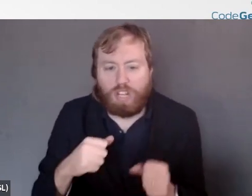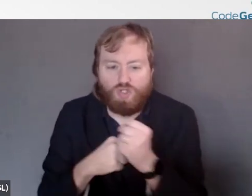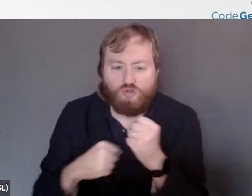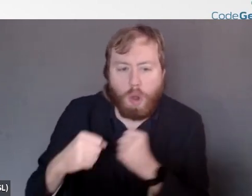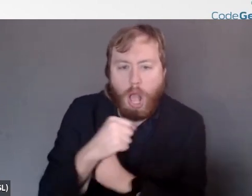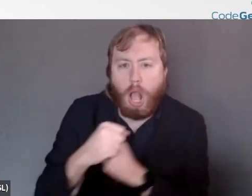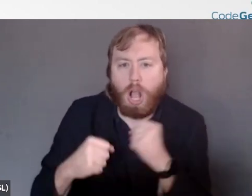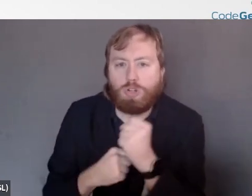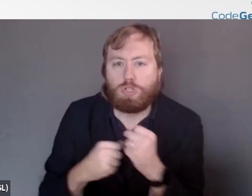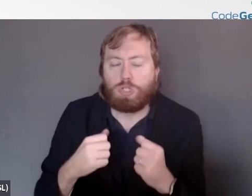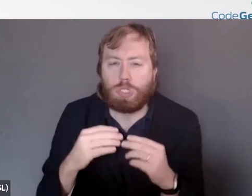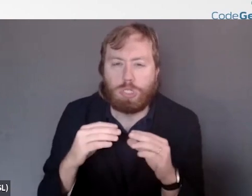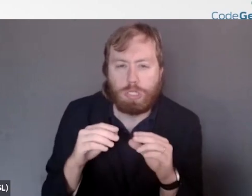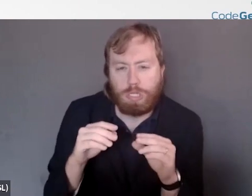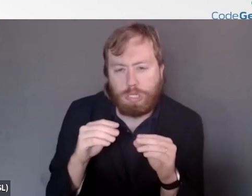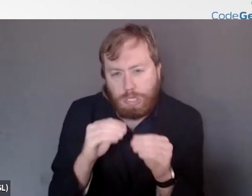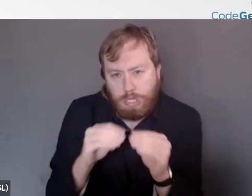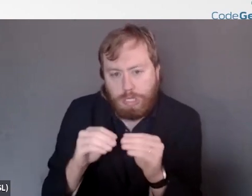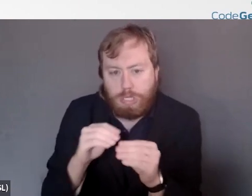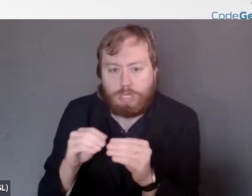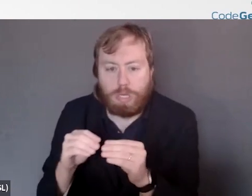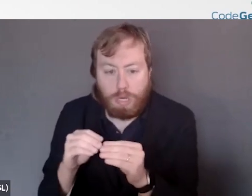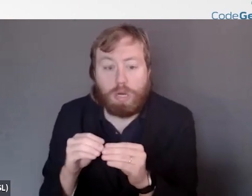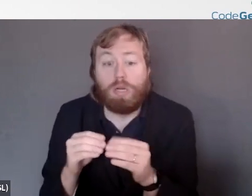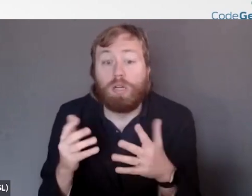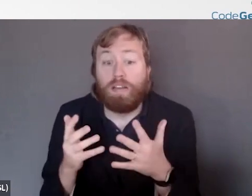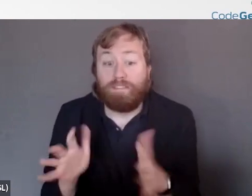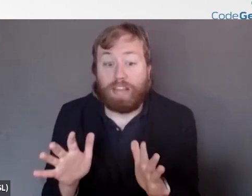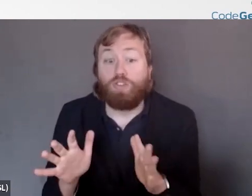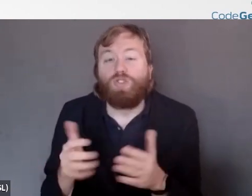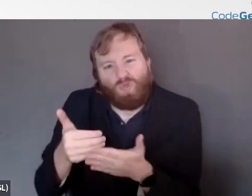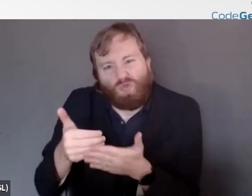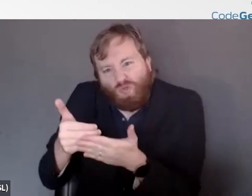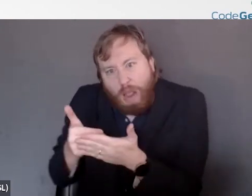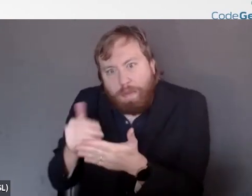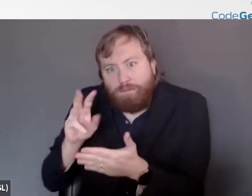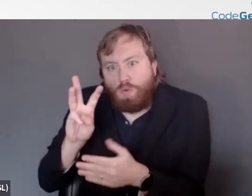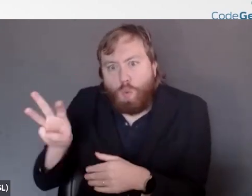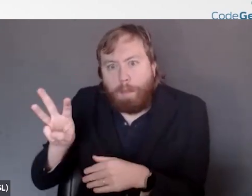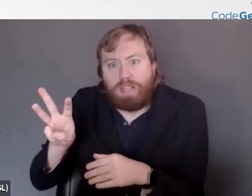we do a full suite of accessibility testing again to make sure we've met all the requirements before launch.